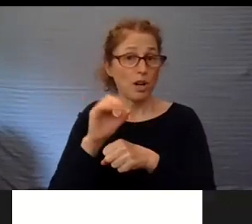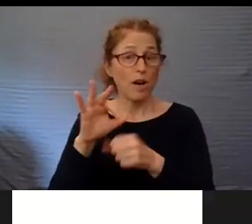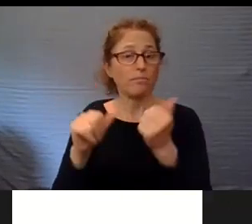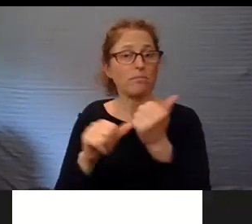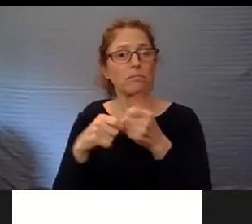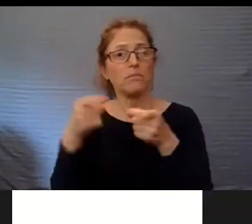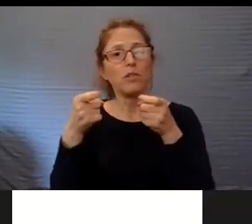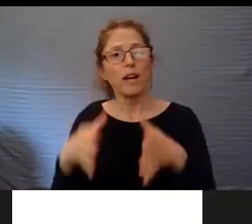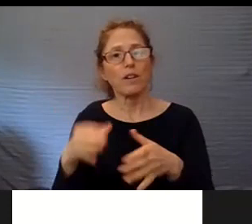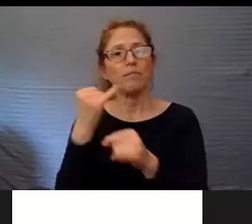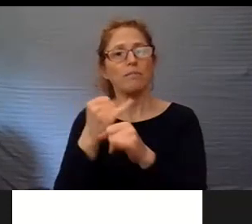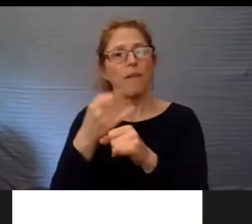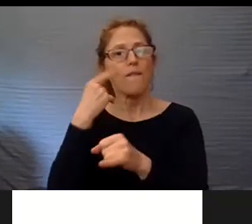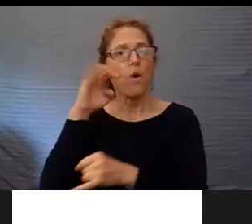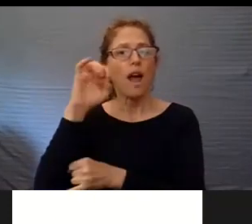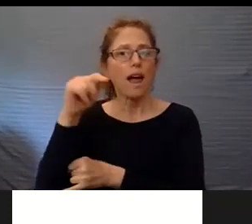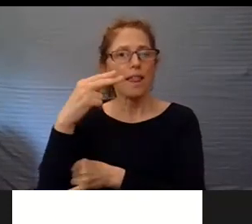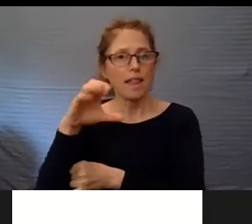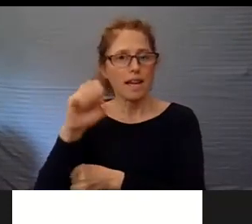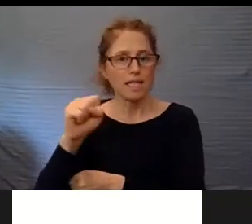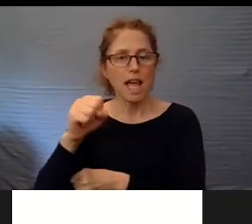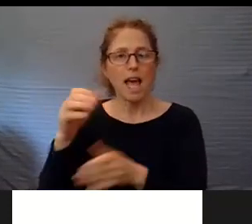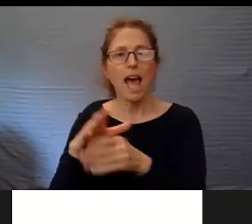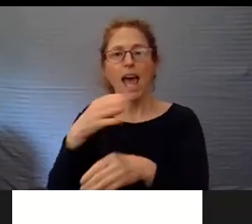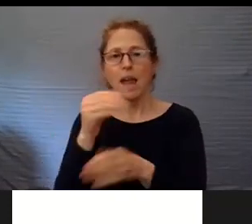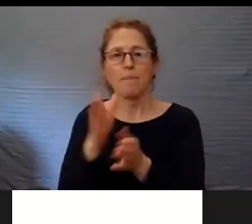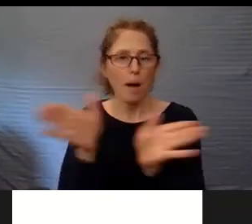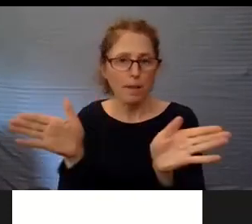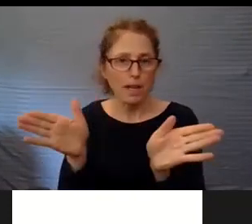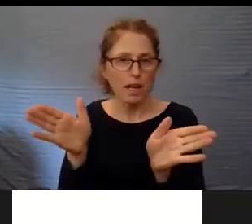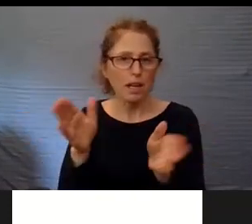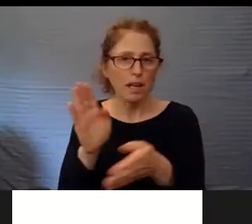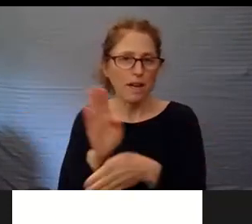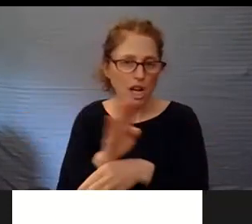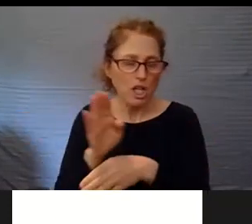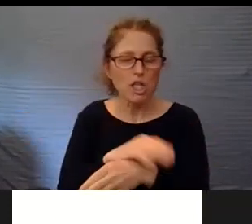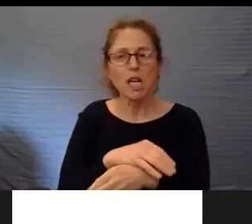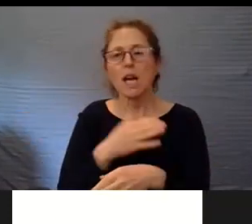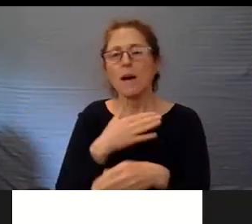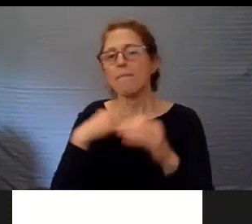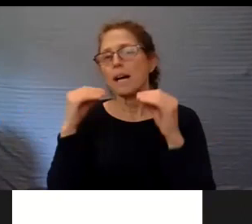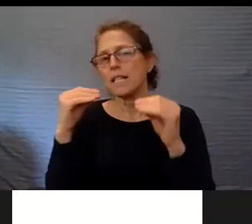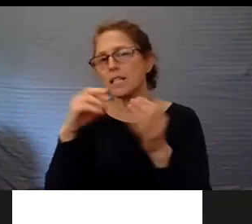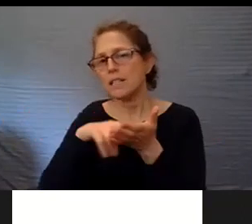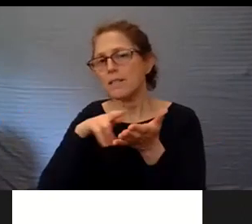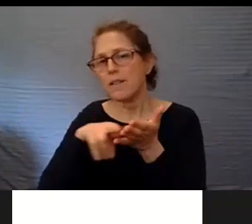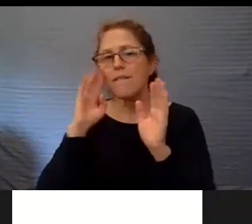of the Institute of Ethics and Public affairs. My teaching and research focuses on bioethics and